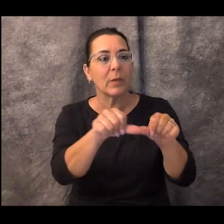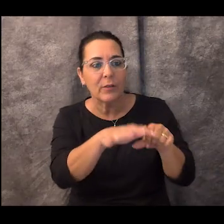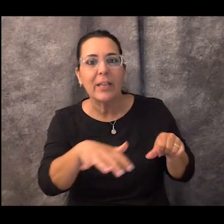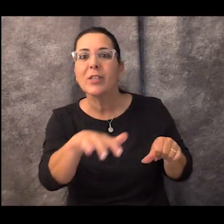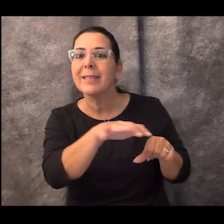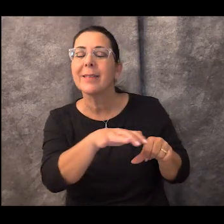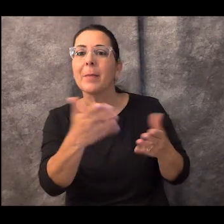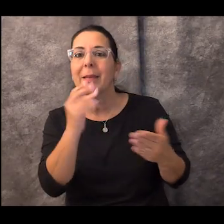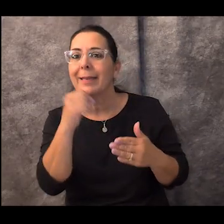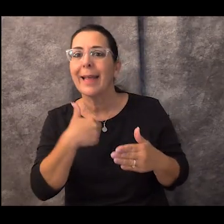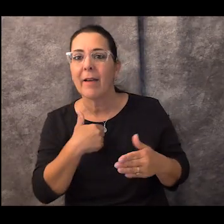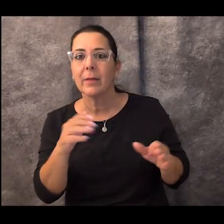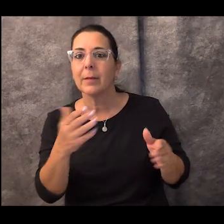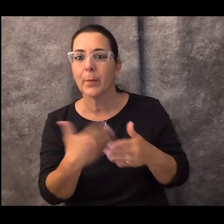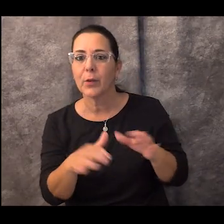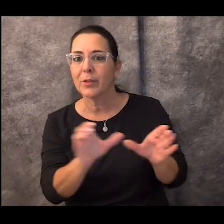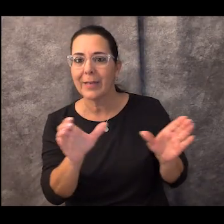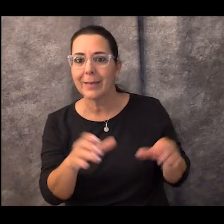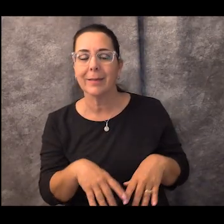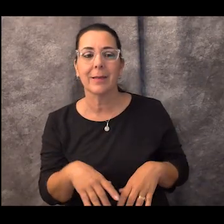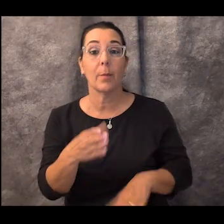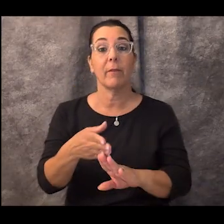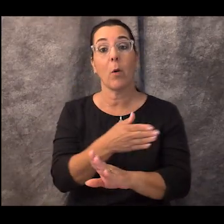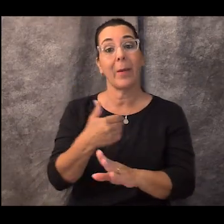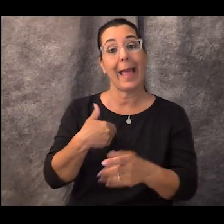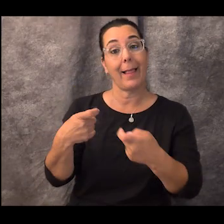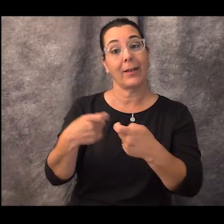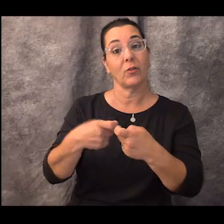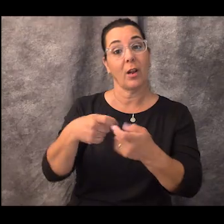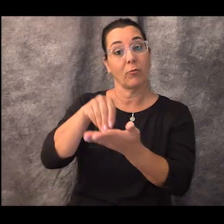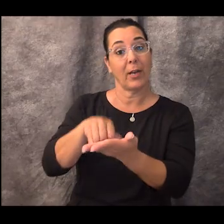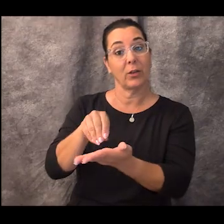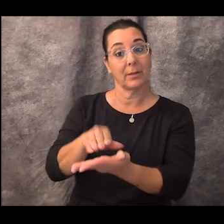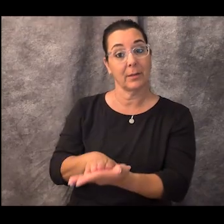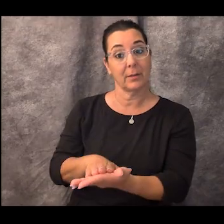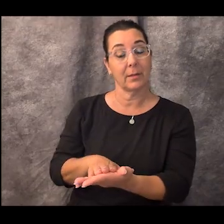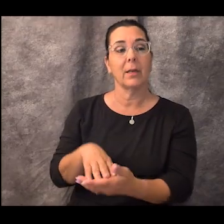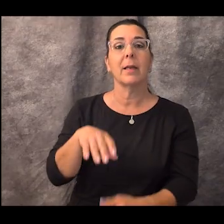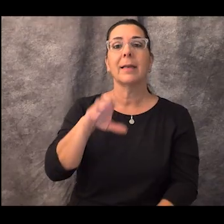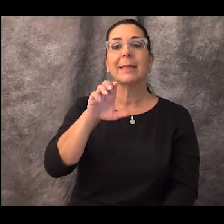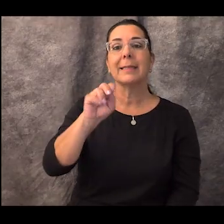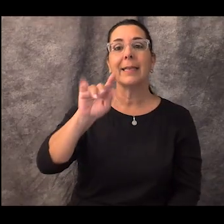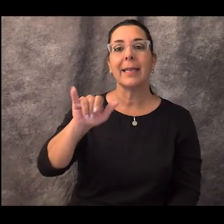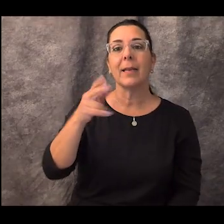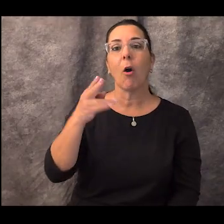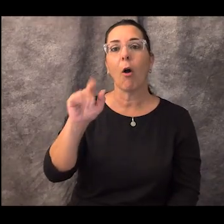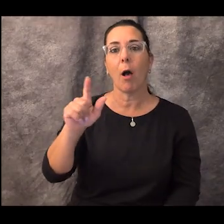we kept digital records of everything, you know, so if like City Hall burnt down in 1995 before we had digital records.